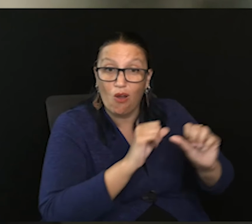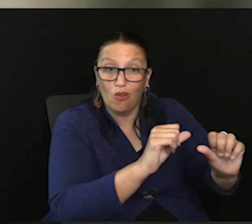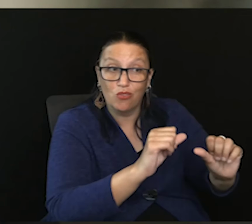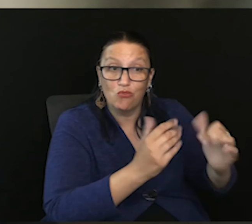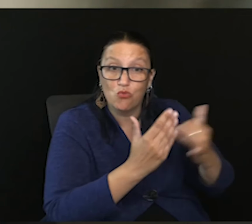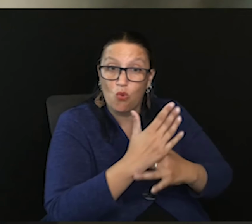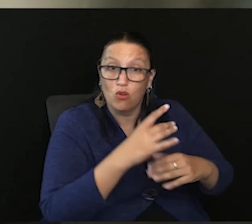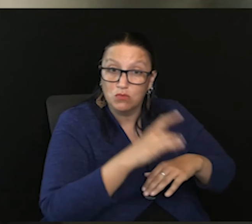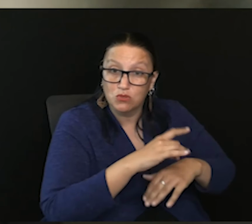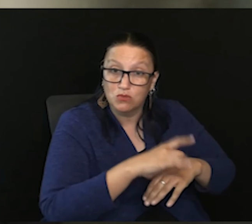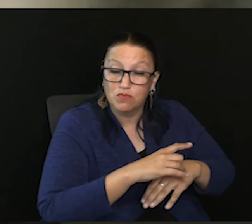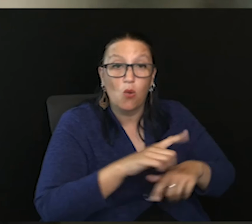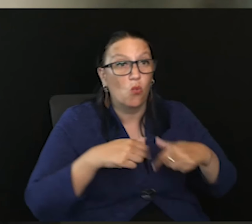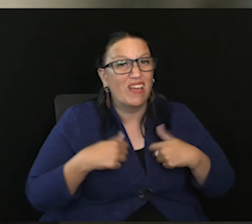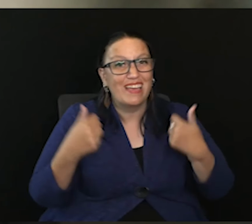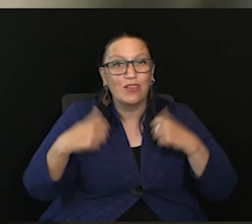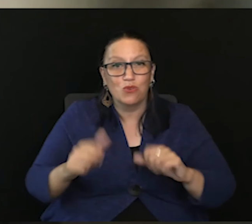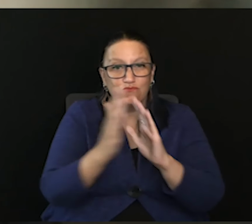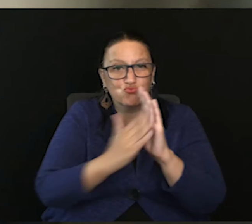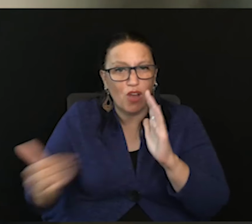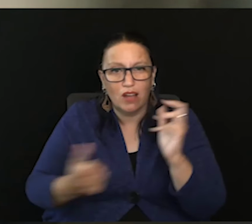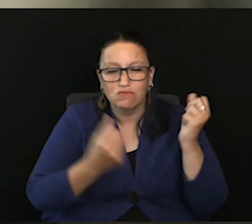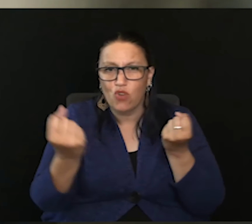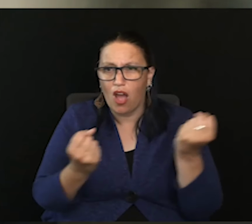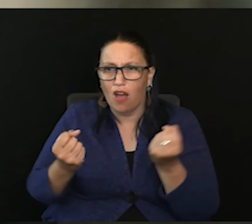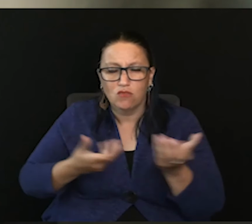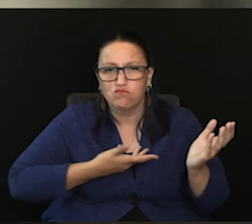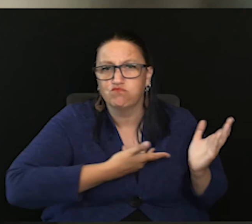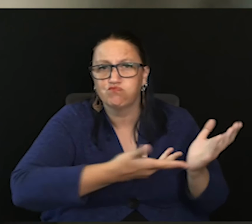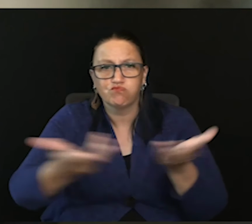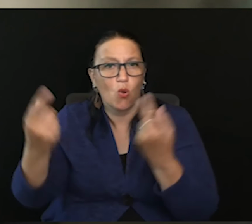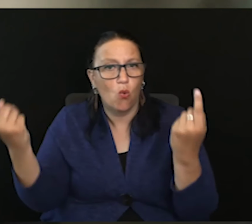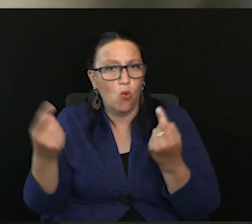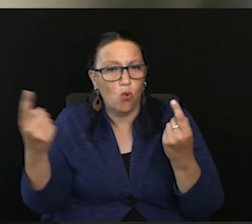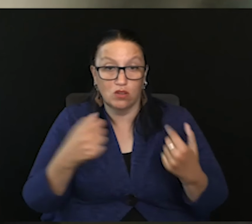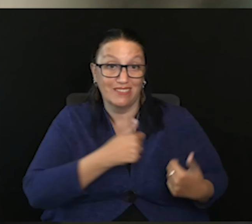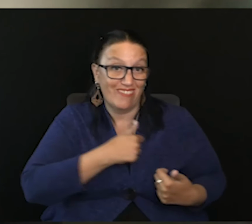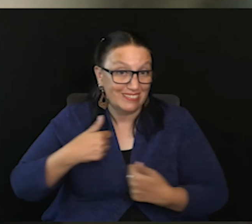where we use defence transport and logistics